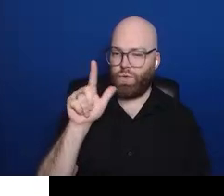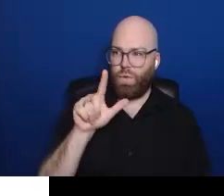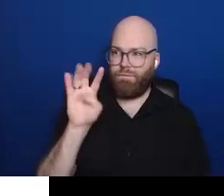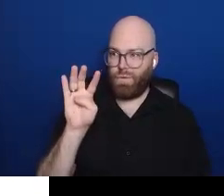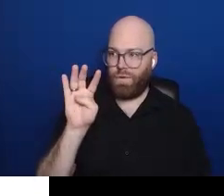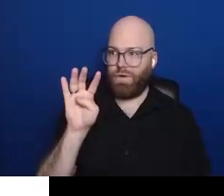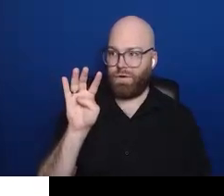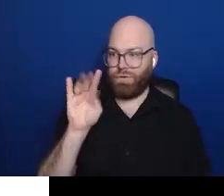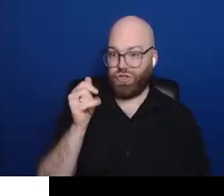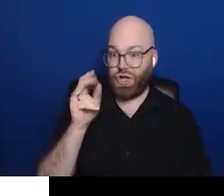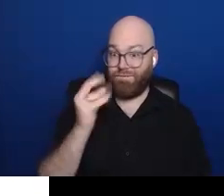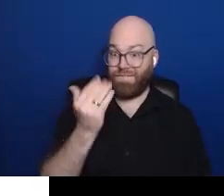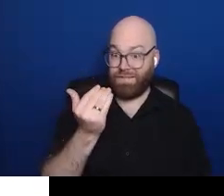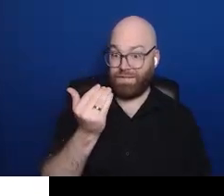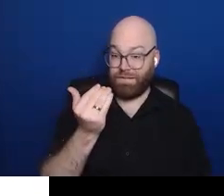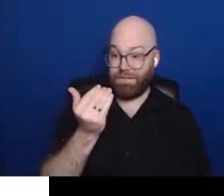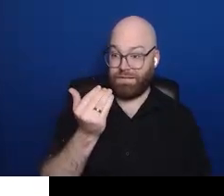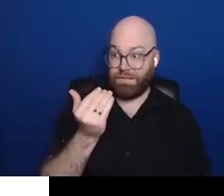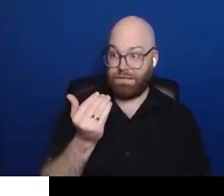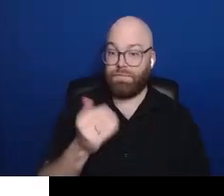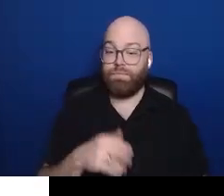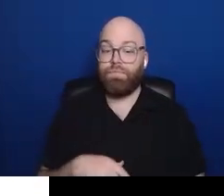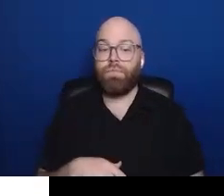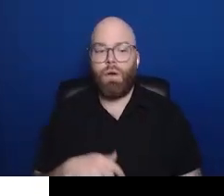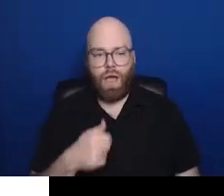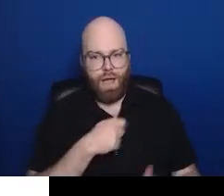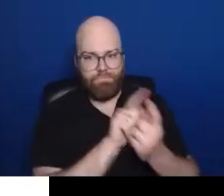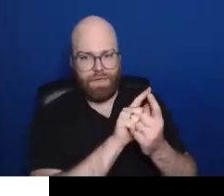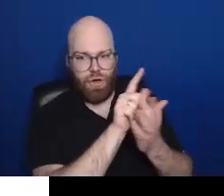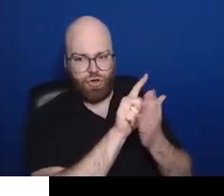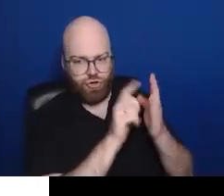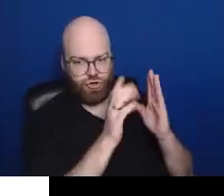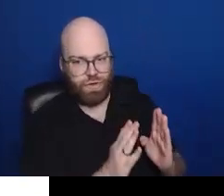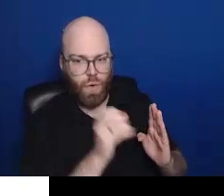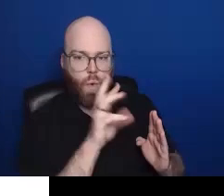Right. And I come in and I talk to an attorney or a DOJ representative asking to renew.